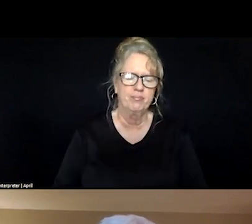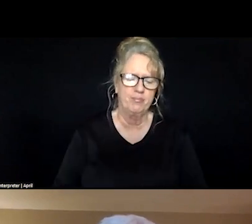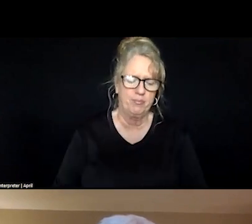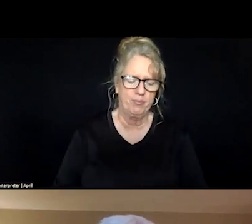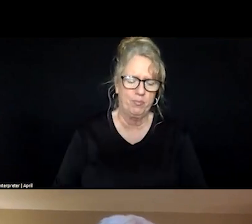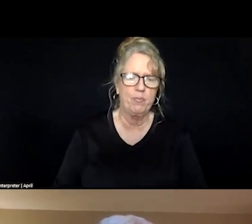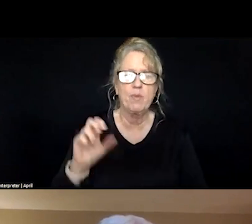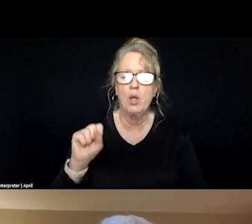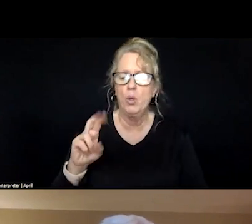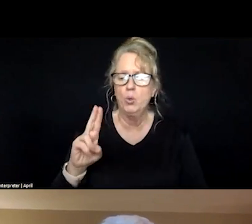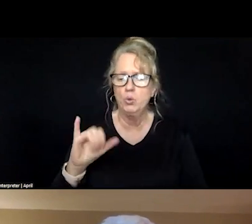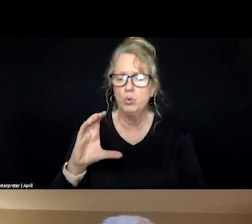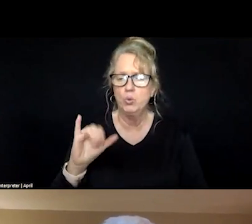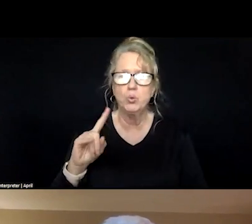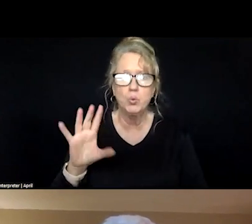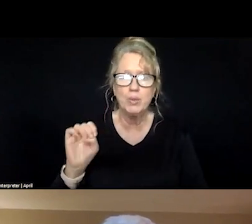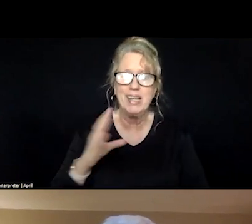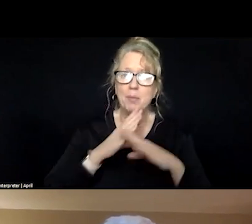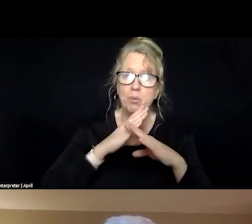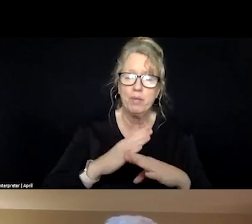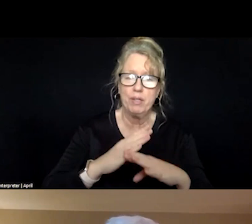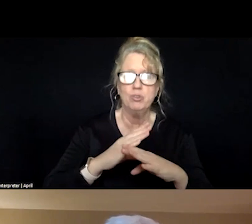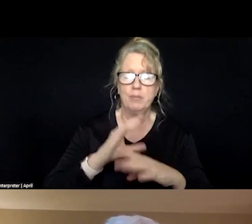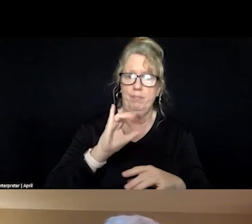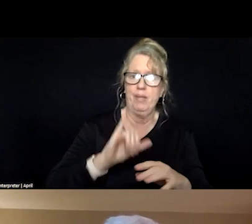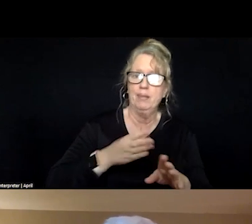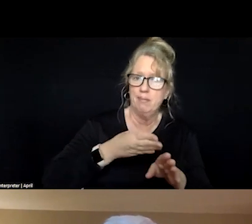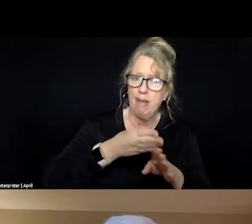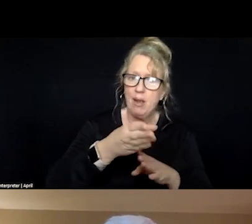SUICIDE PREVENTION IS REALLY THE ONE AREA WHERE THE NATIONAL